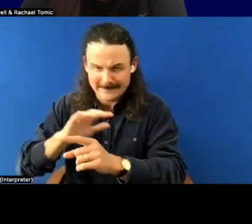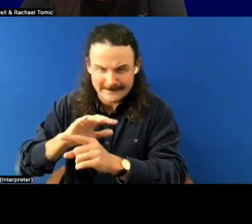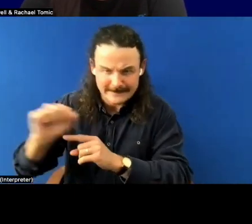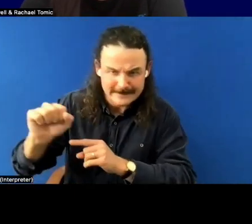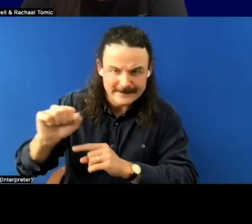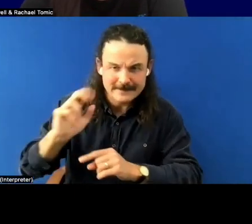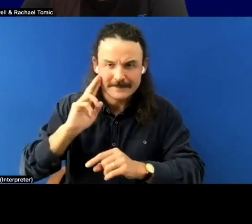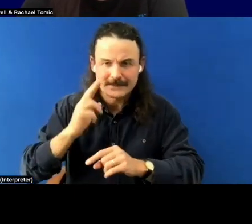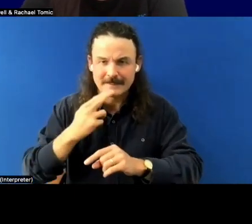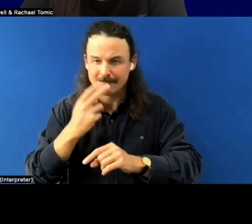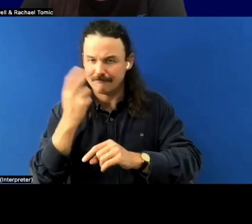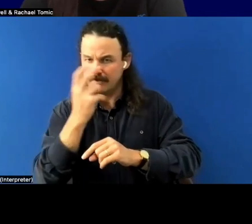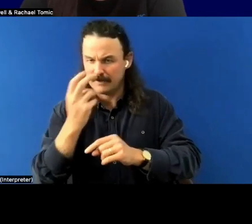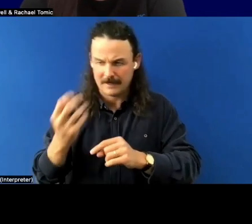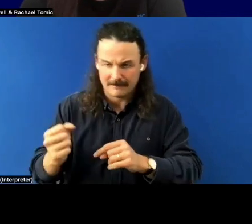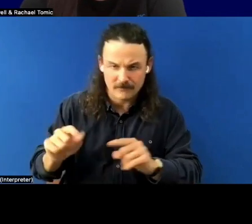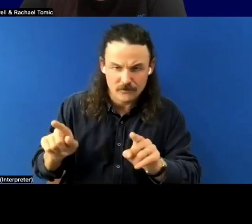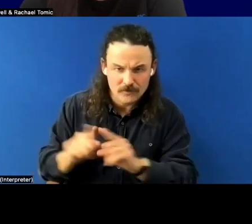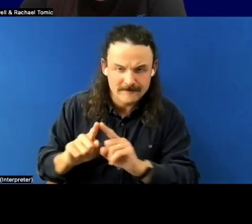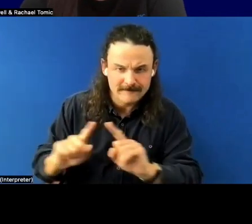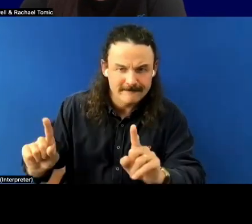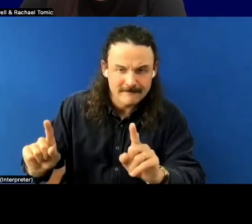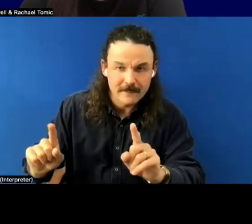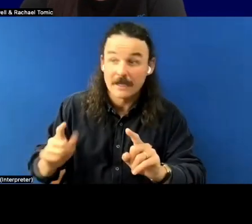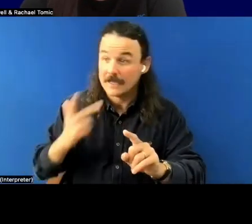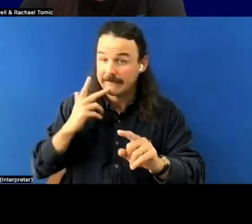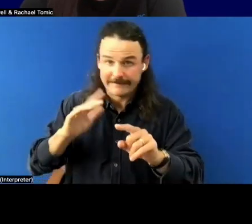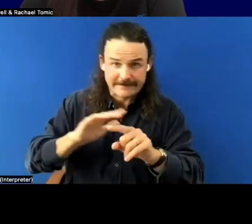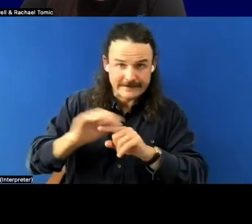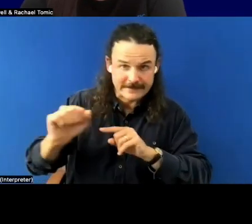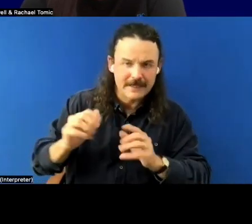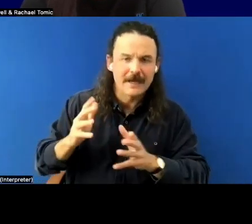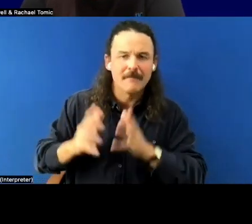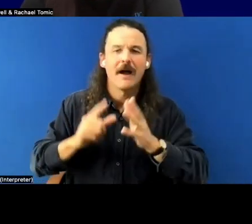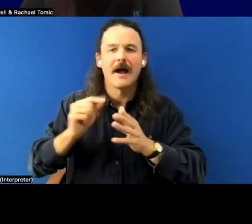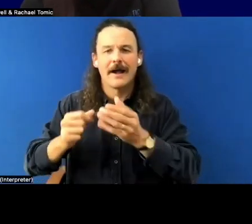appropriate adaptations we can make for them to support them to meet their early